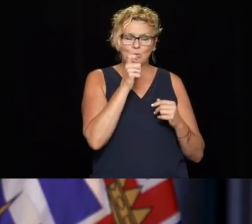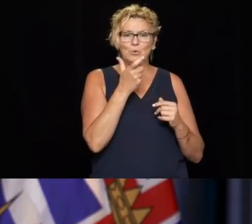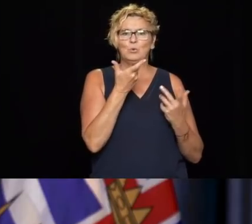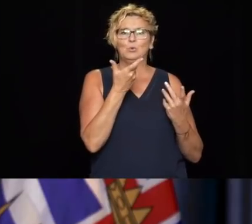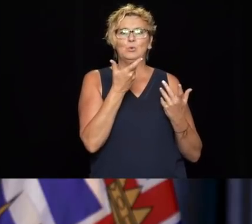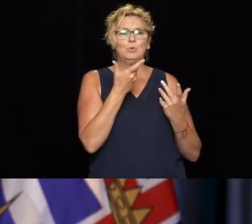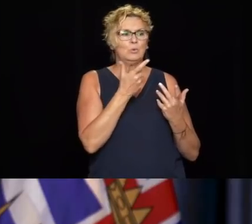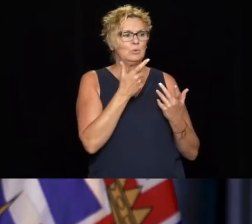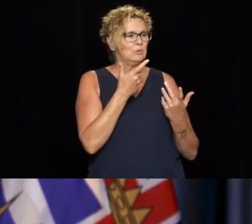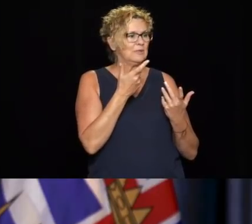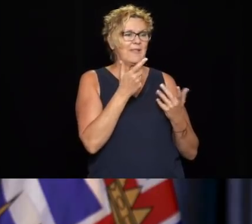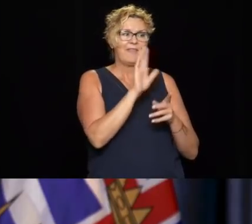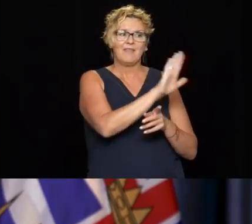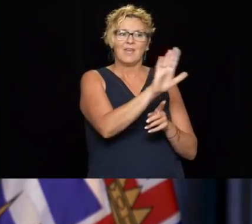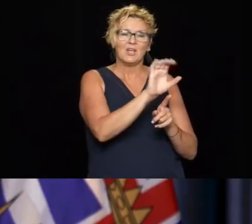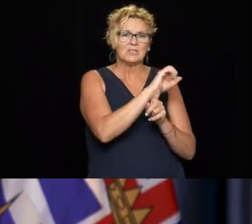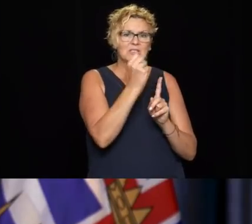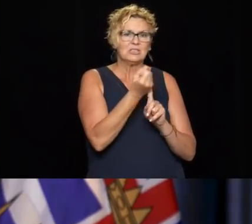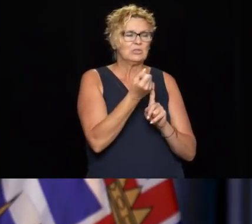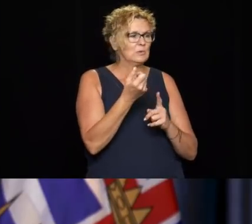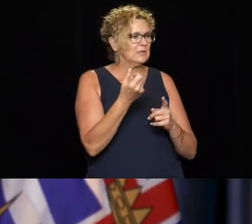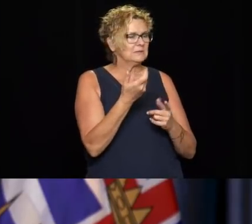from primary care